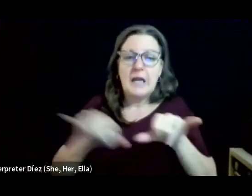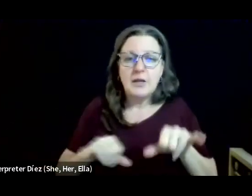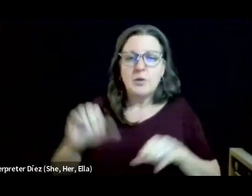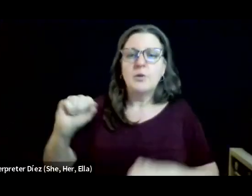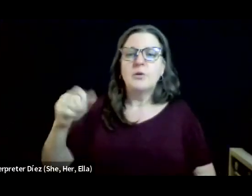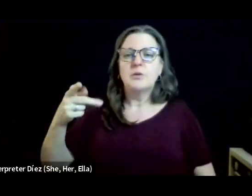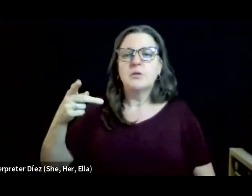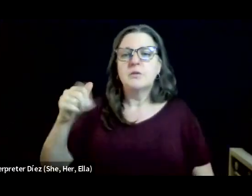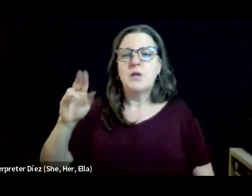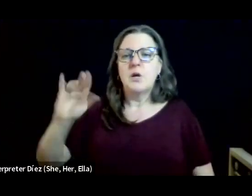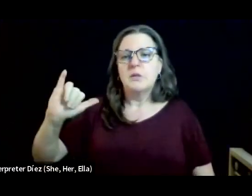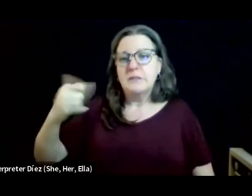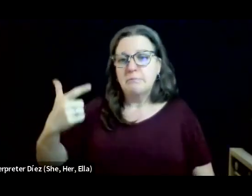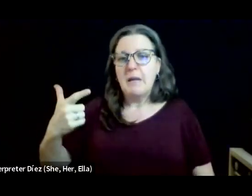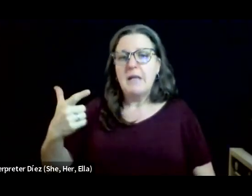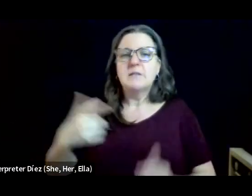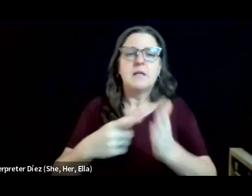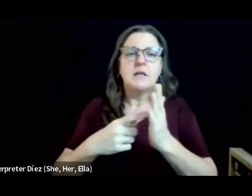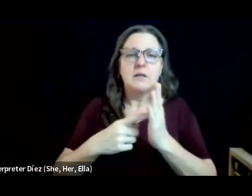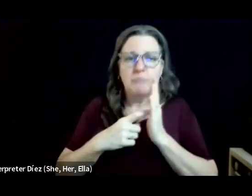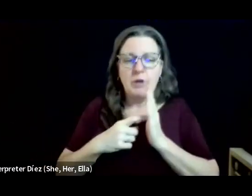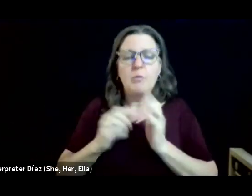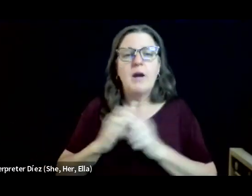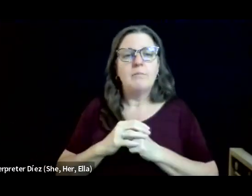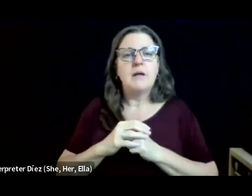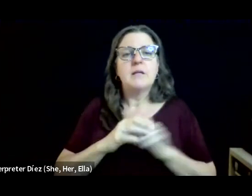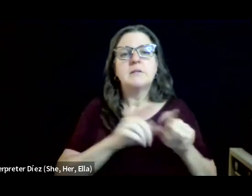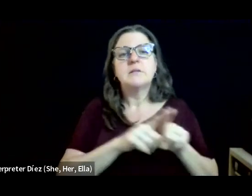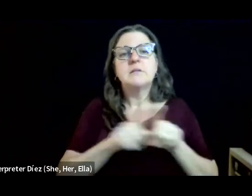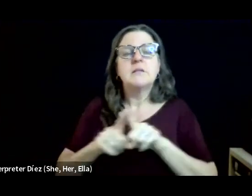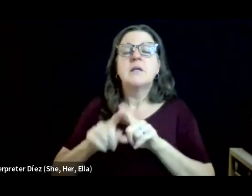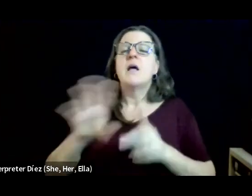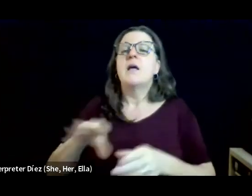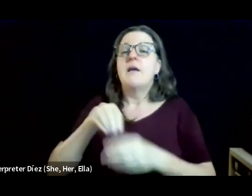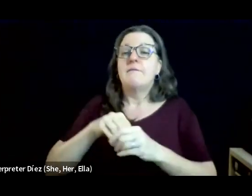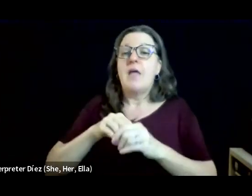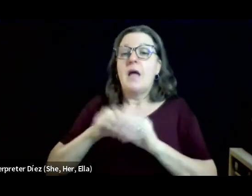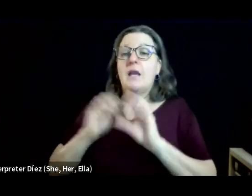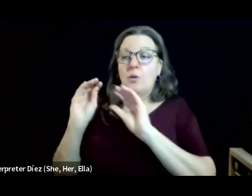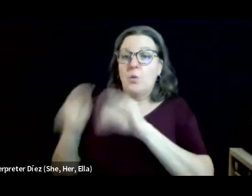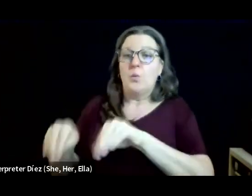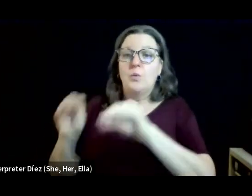And then if that also included installation, we'd also be looking at requirements such as like